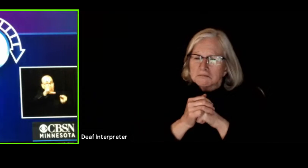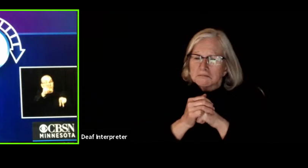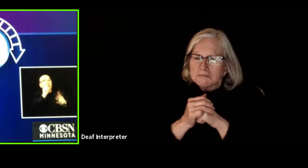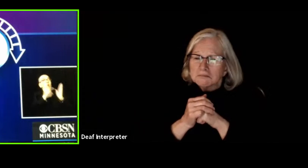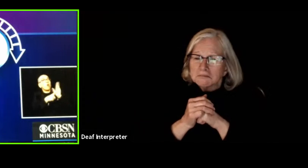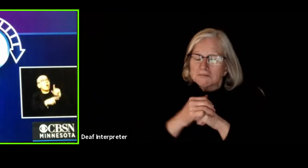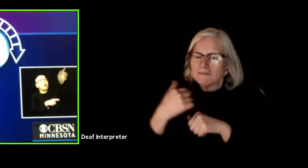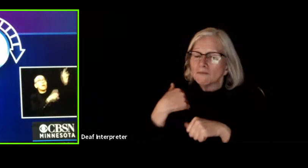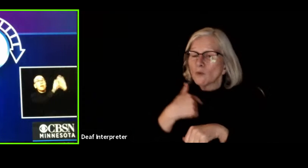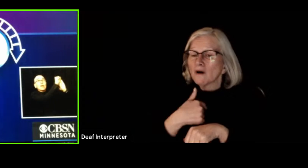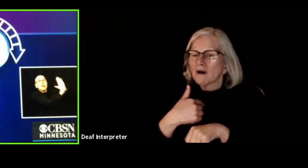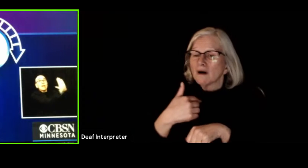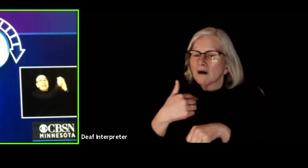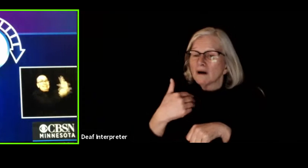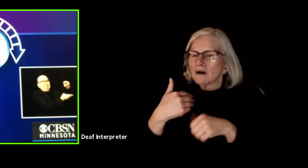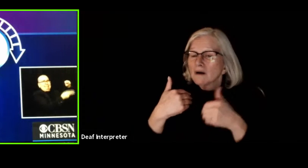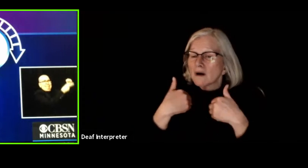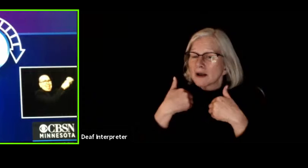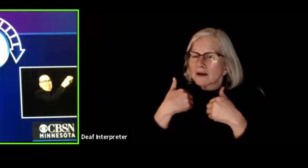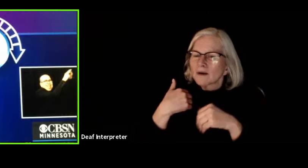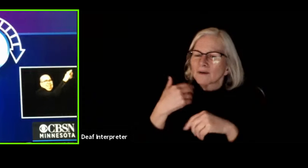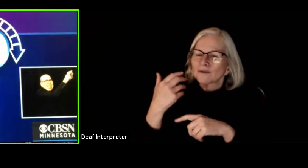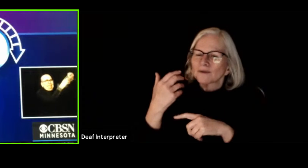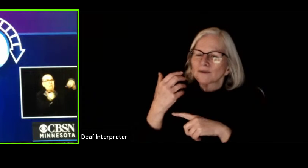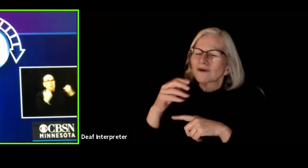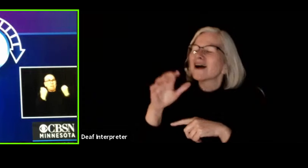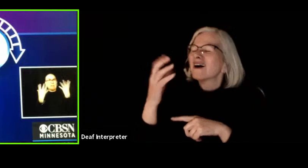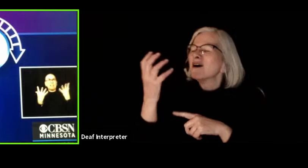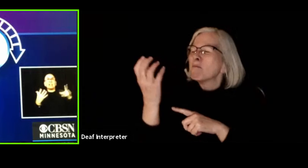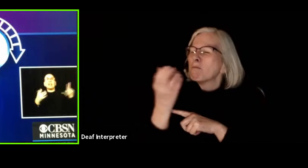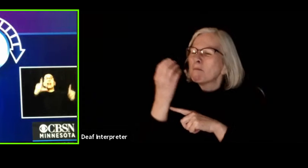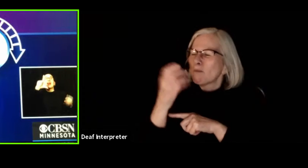A SHORTAGE OF BODY BAGS IN L.A. COUNTY. ARIZONA IS PEAKING AGAIN.